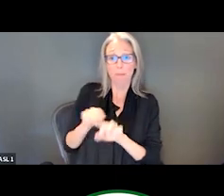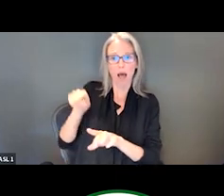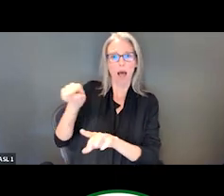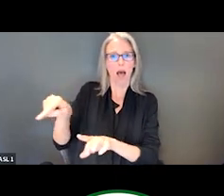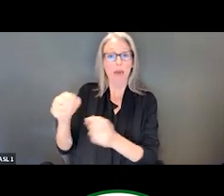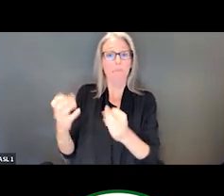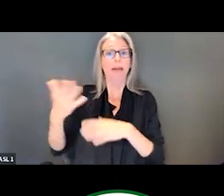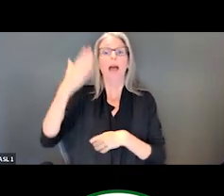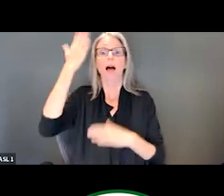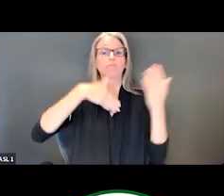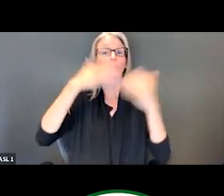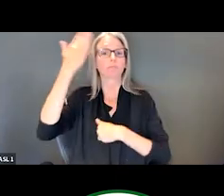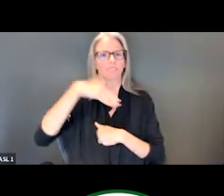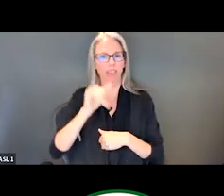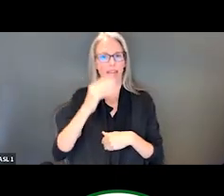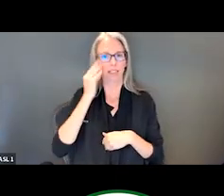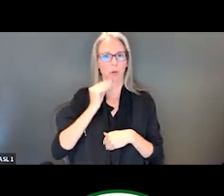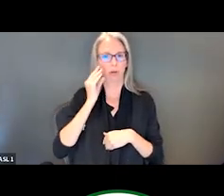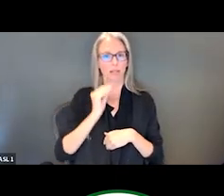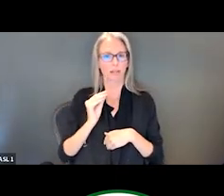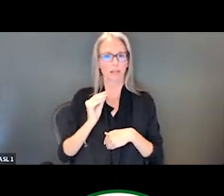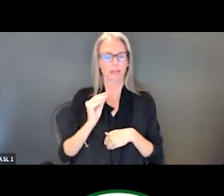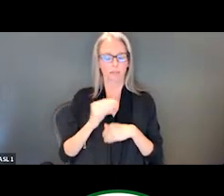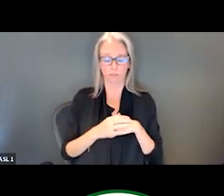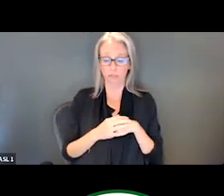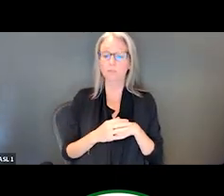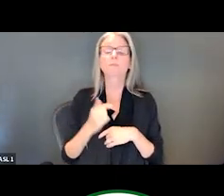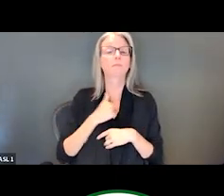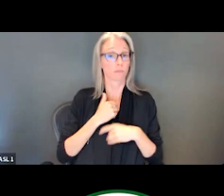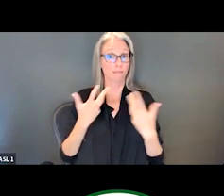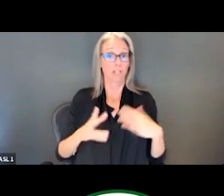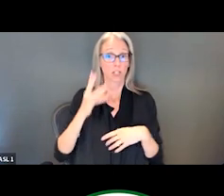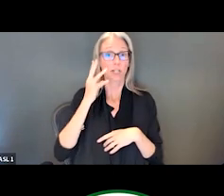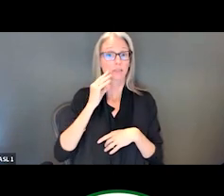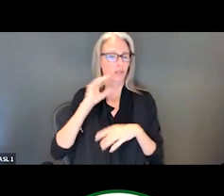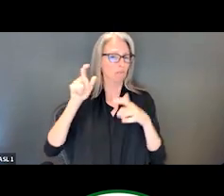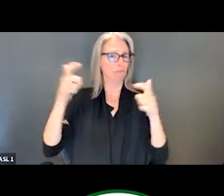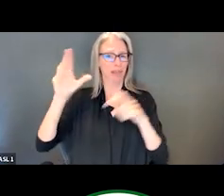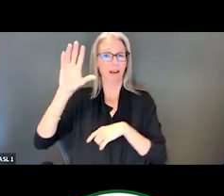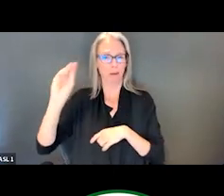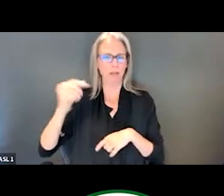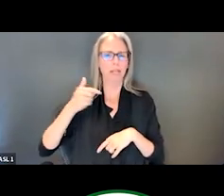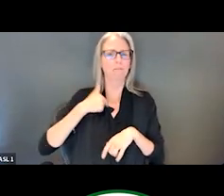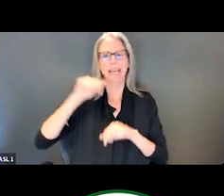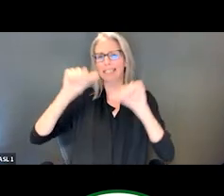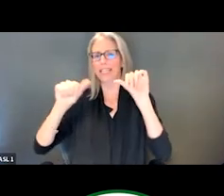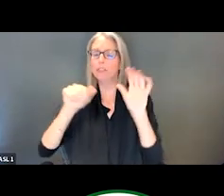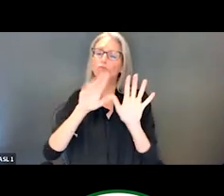the front and the reception desk and I went around to measure where the person you know assisting people coming into the building would work.